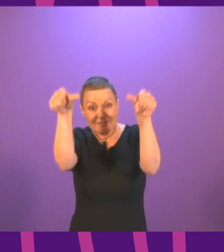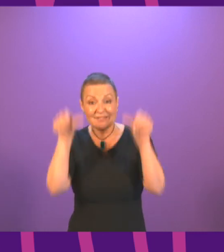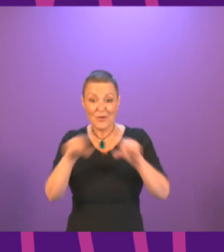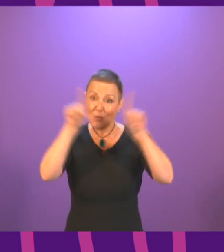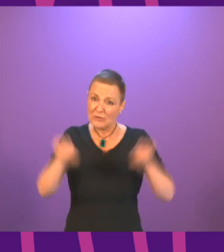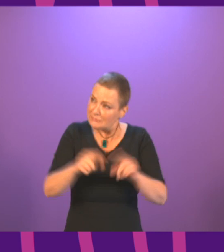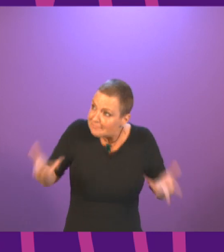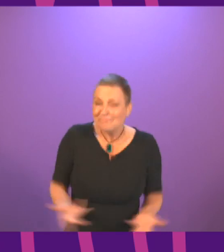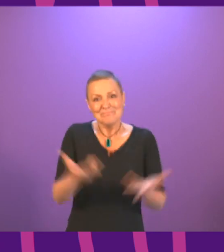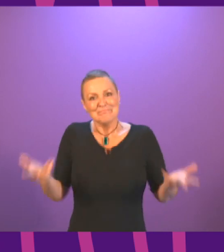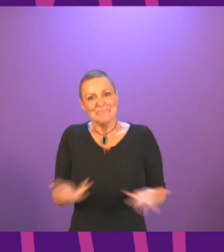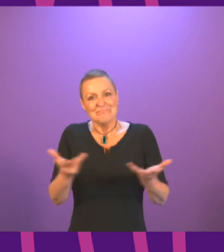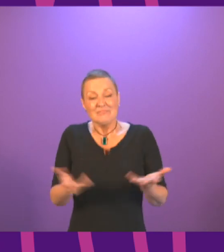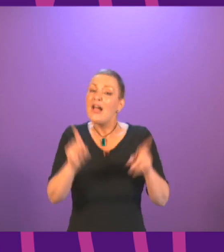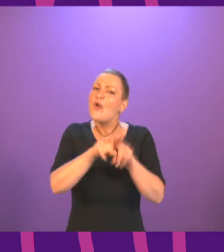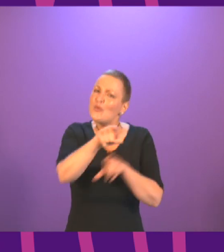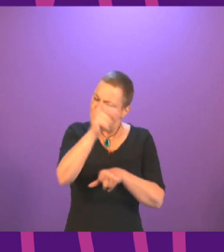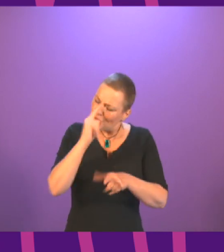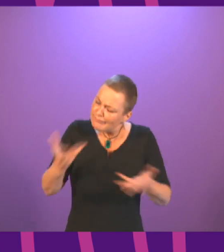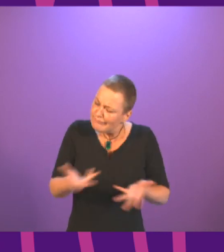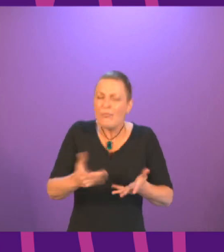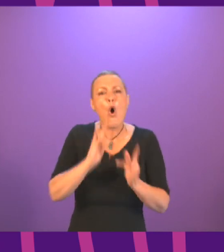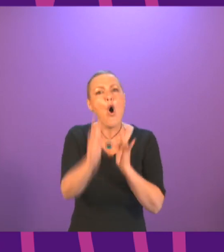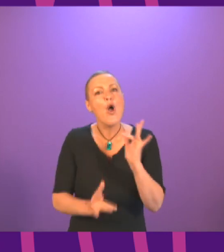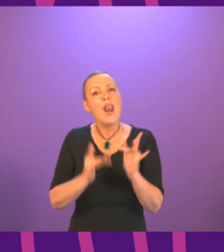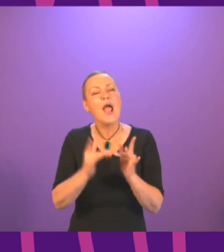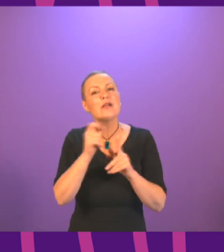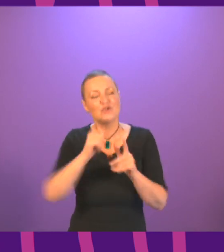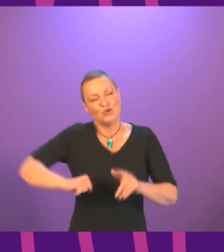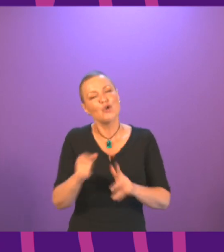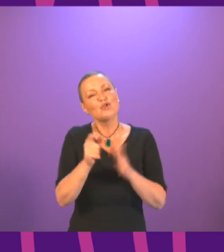will she encourage everyone to support the online Scottish poppy appeal, which raises